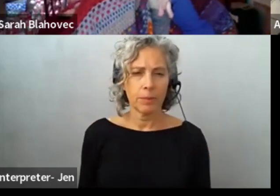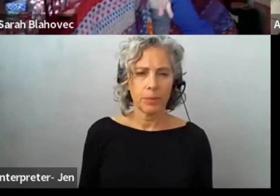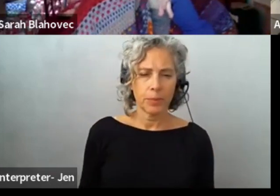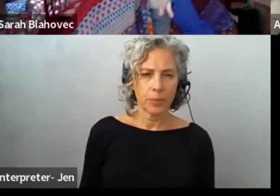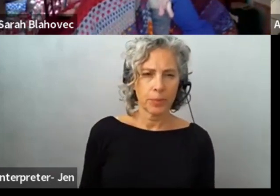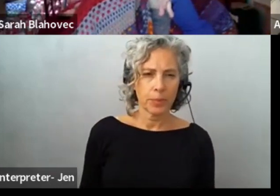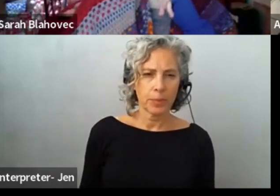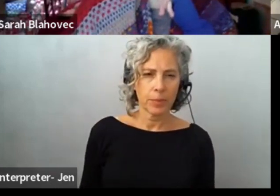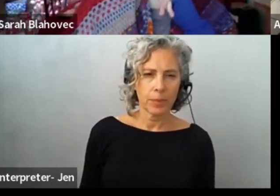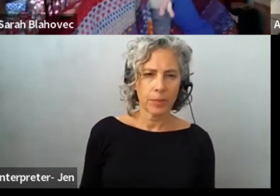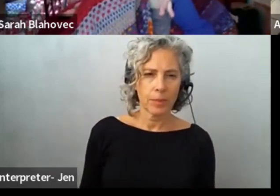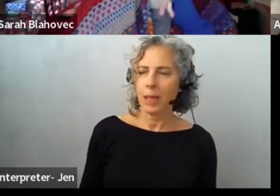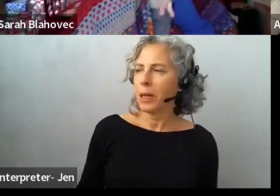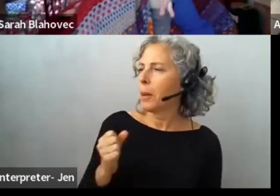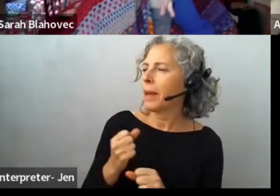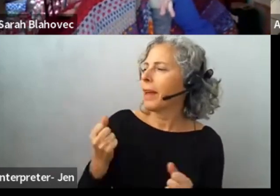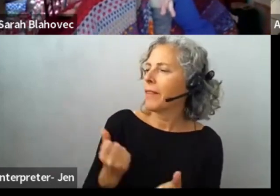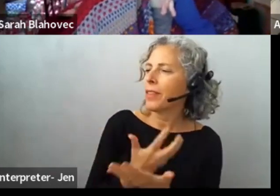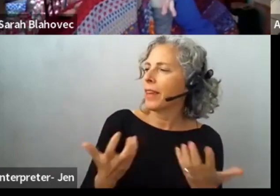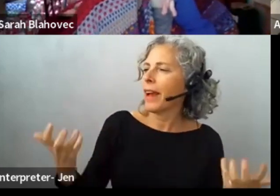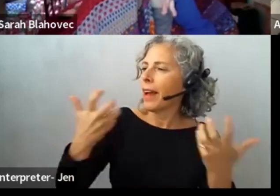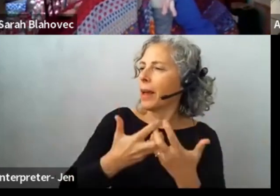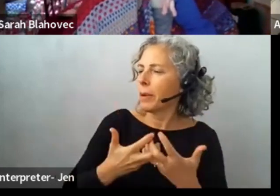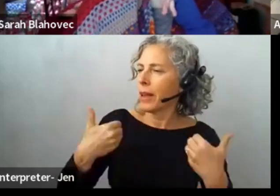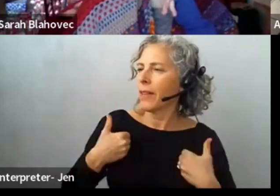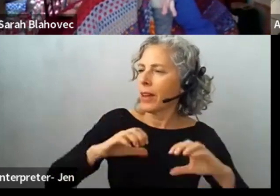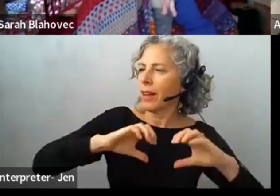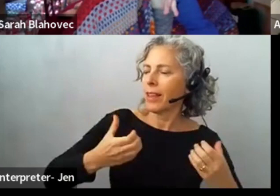Nicole LeBlanc: Make everything hybrid and have classes that can you know, teach people you know,